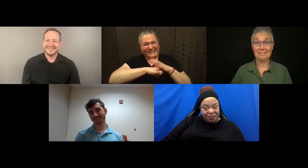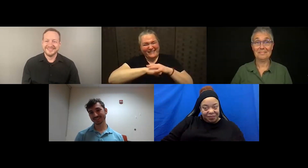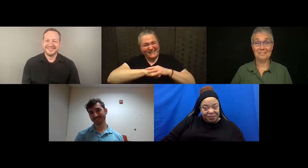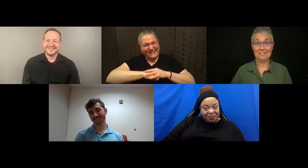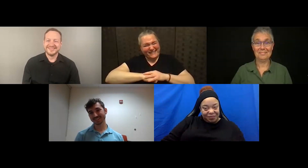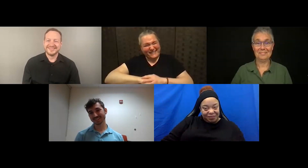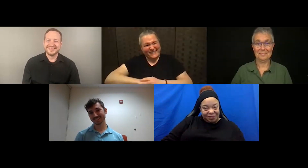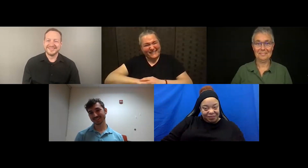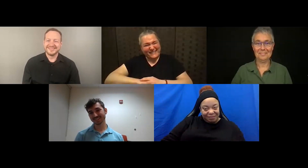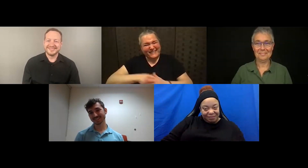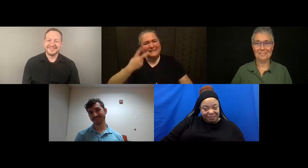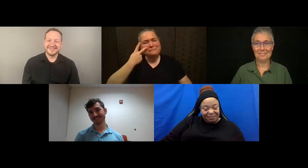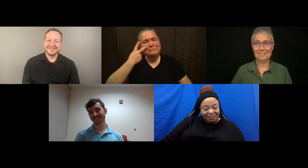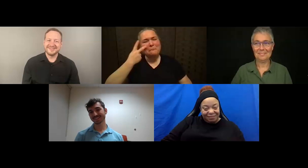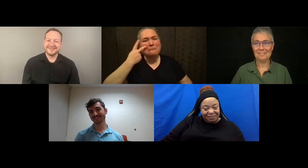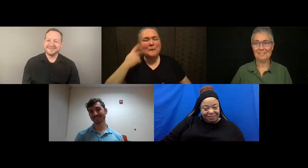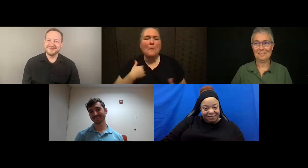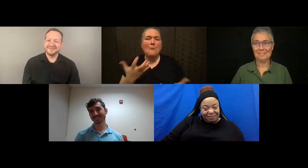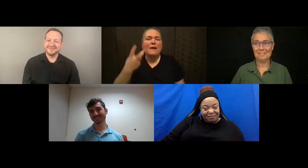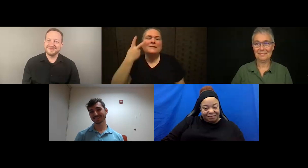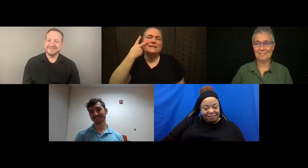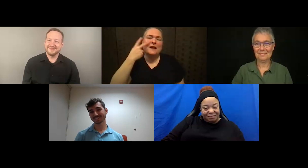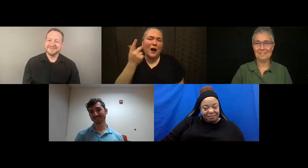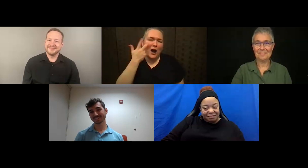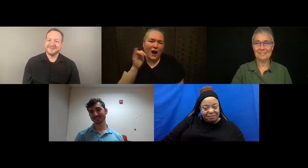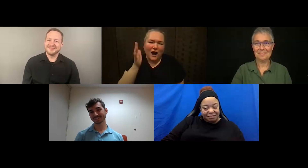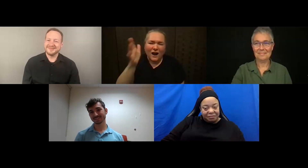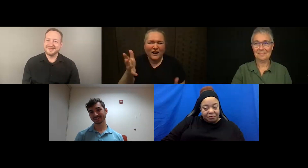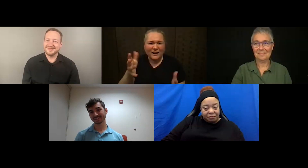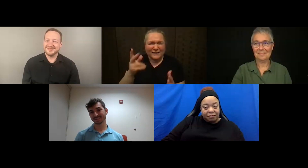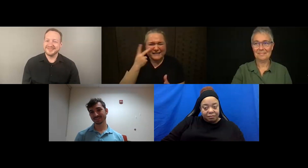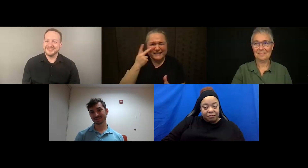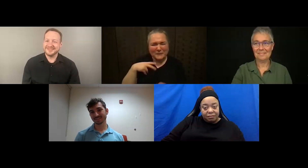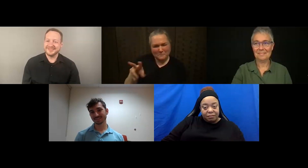like I should be resistant to this. It makes it harder to set aside my resistance and say what is